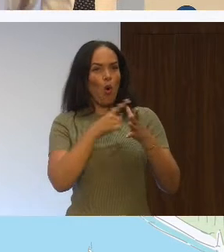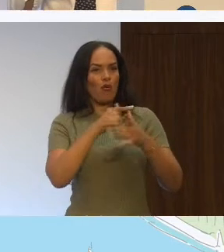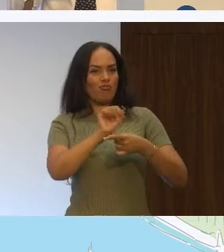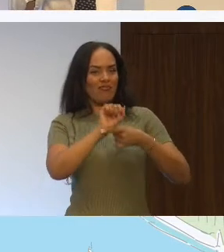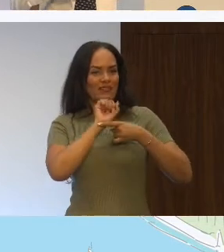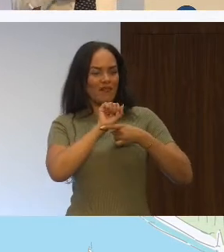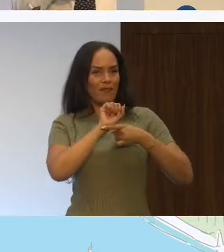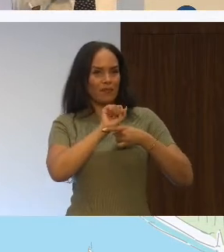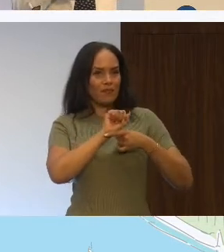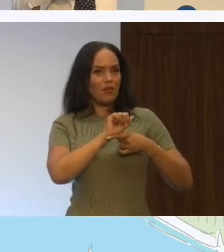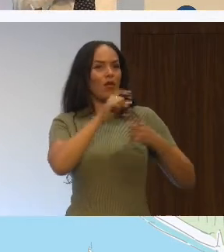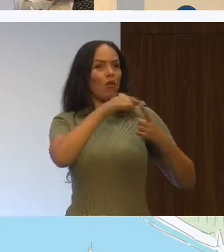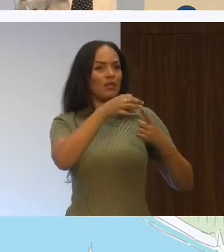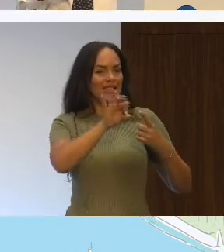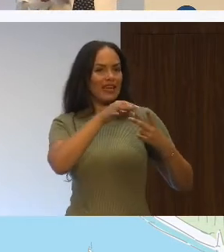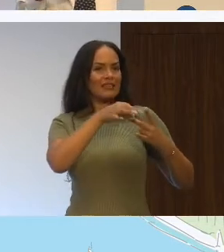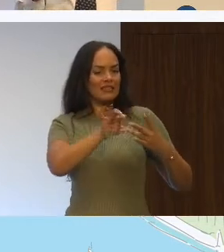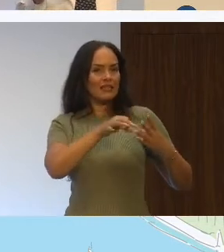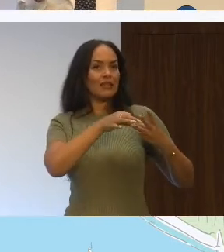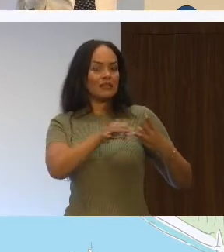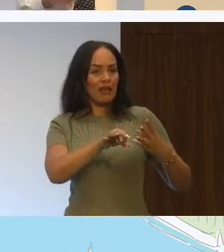I'm going to talk about anti seisure medication in a second briefly, but